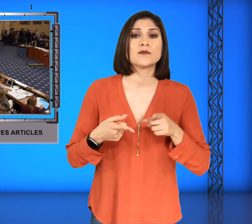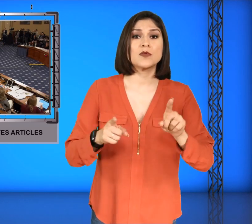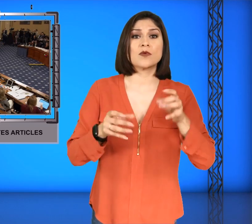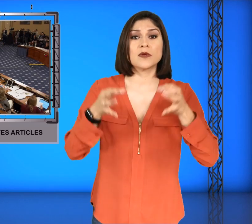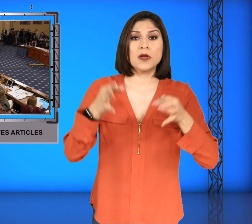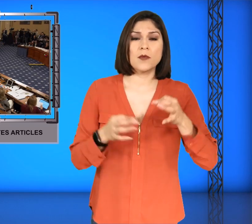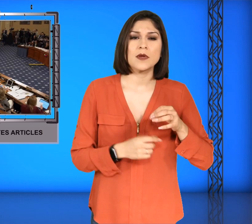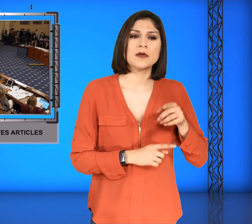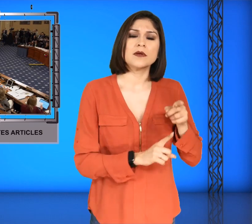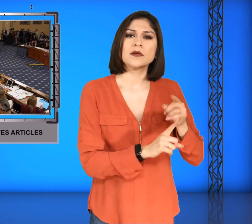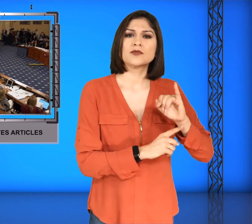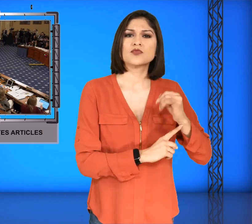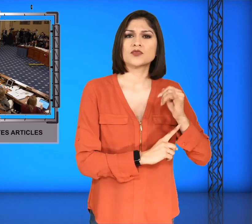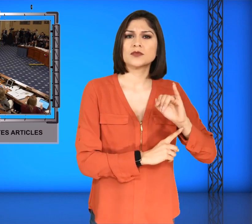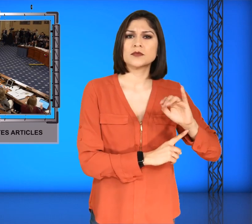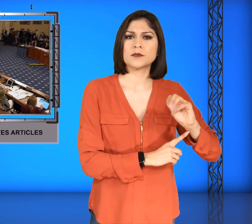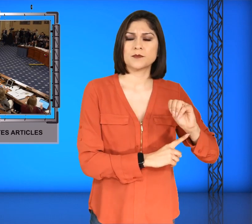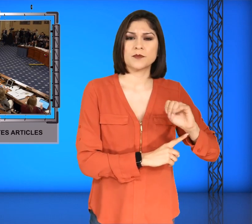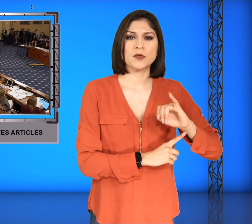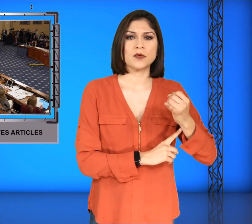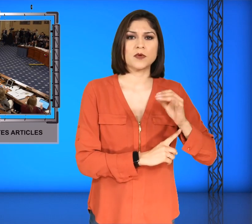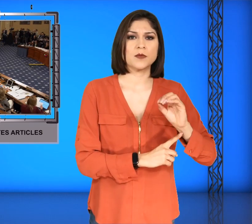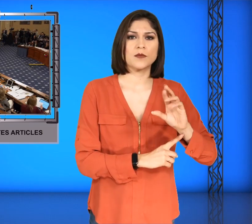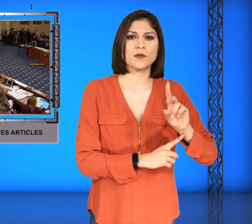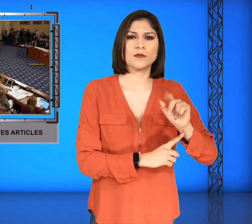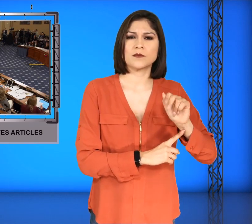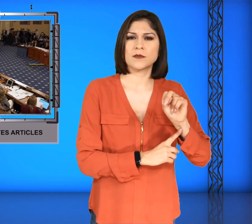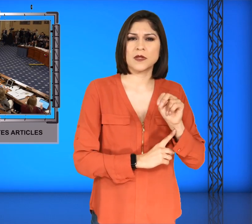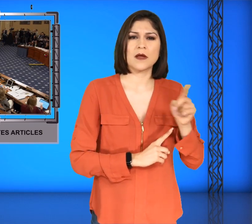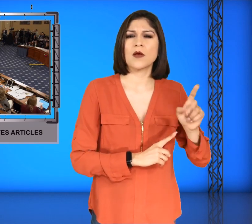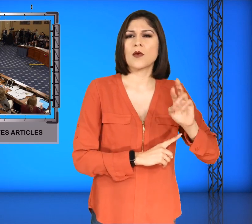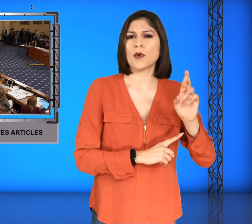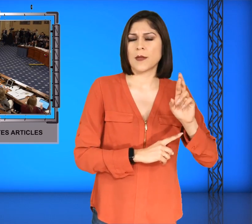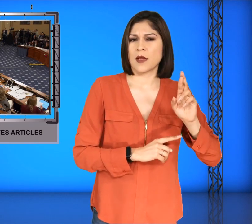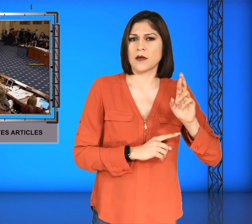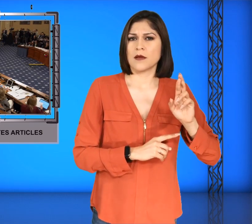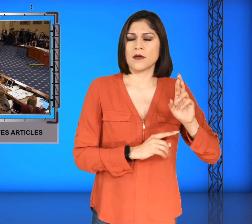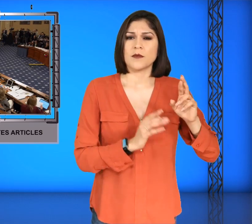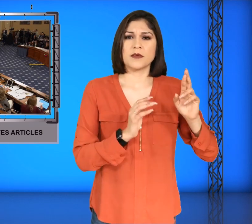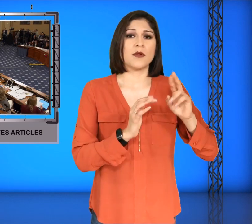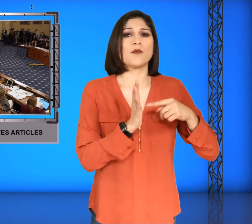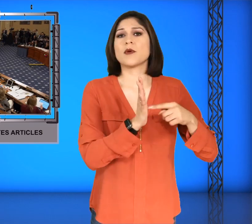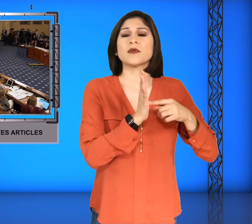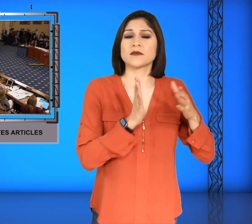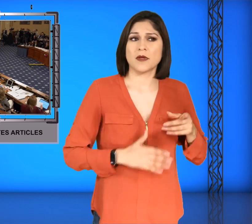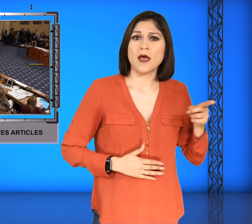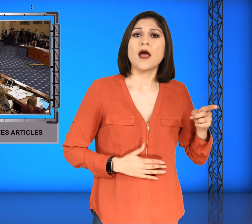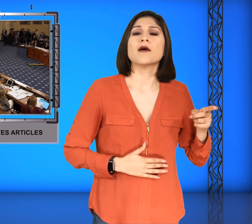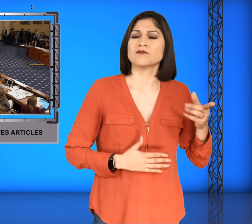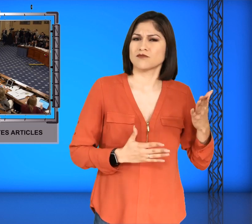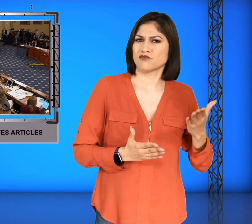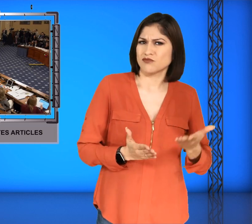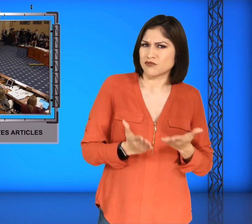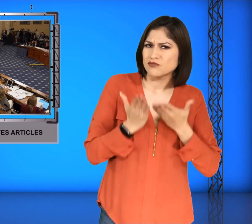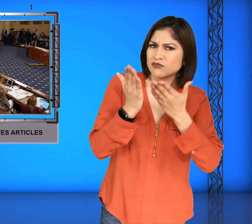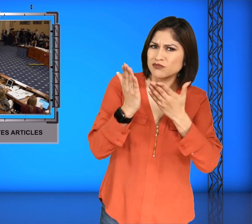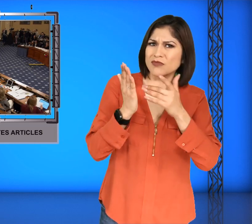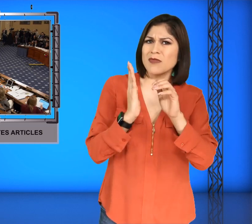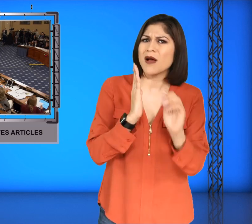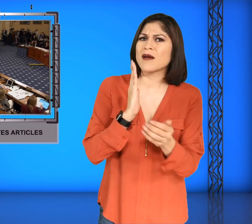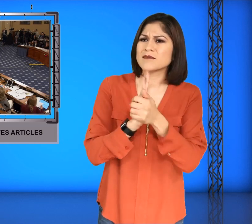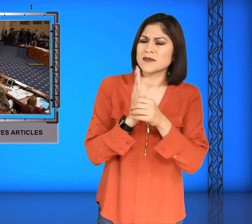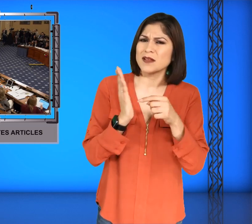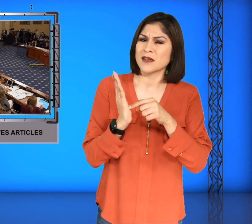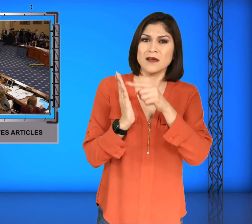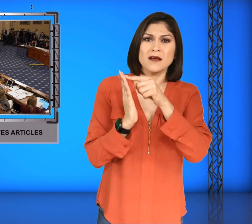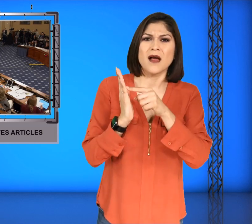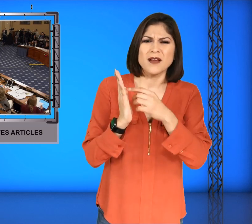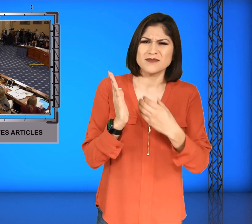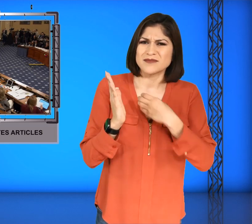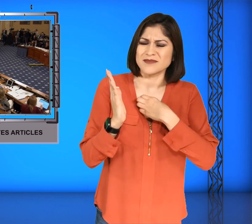During the hearing Republican representative Jim Jordan introduced an amendment to strike